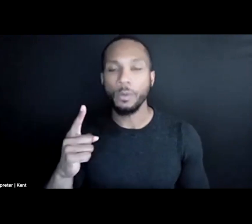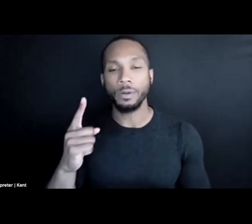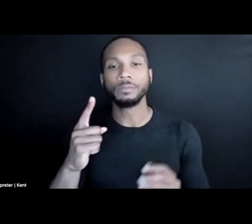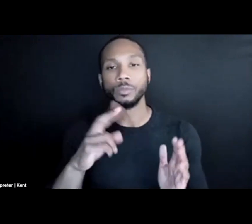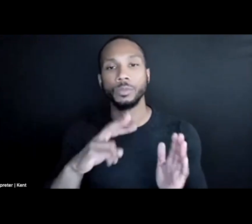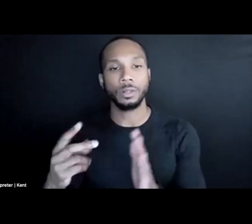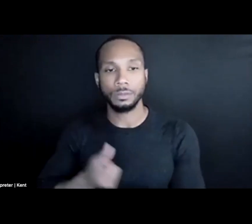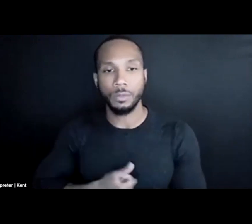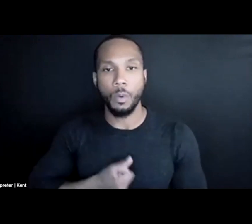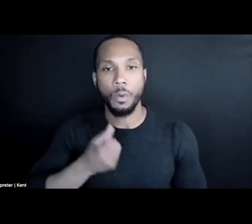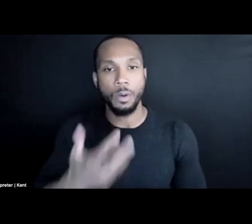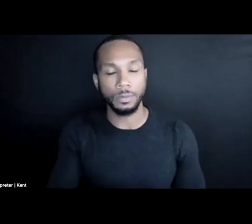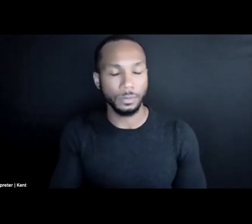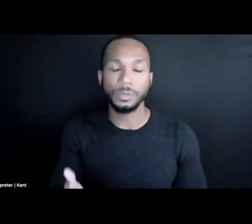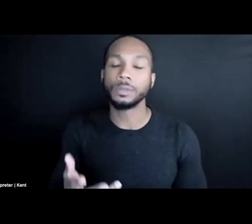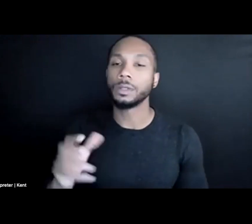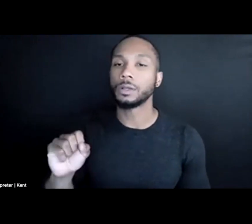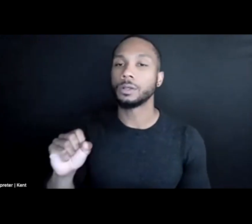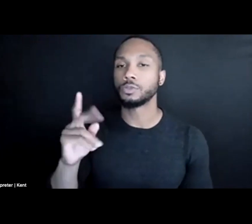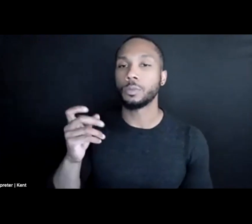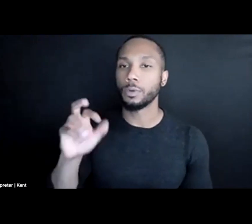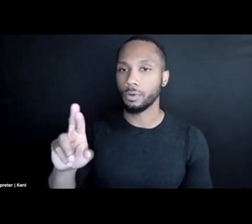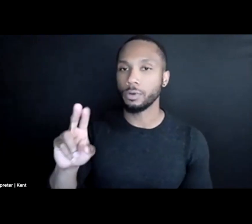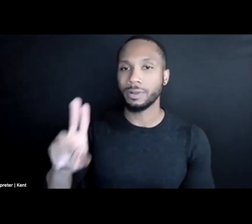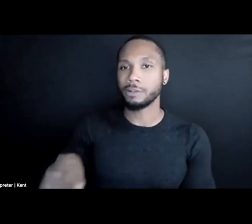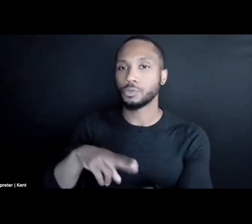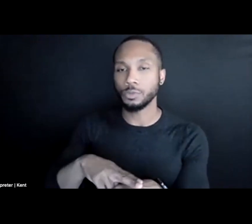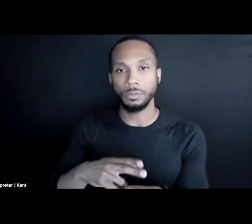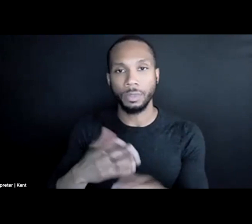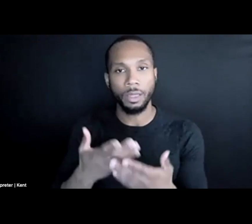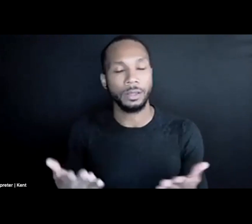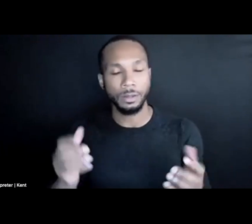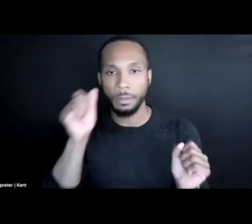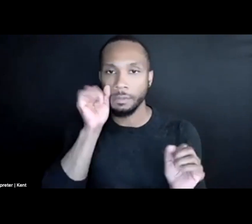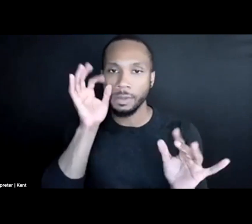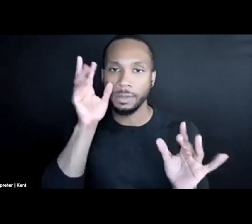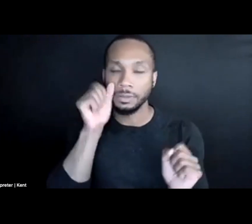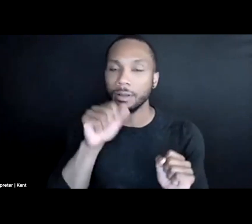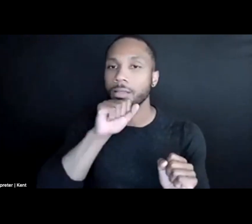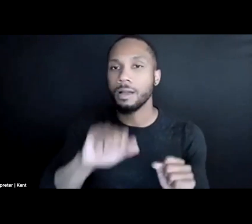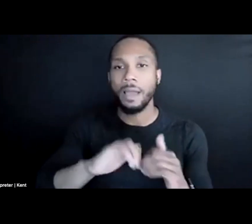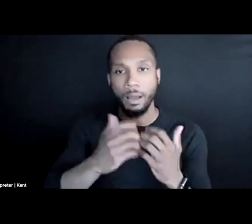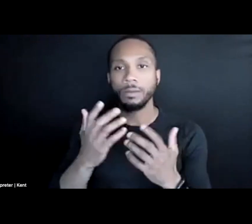The supernatural themes are amazing, but yeah, I just love those because they're all speaking to each other.